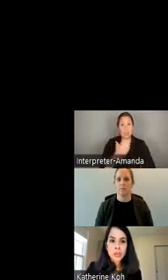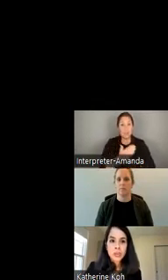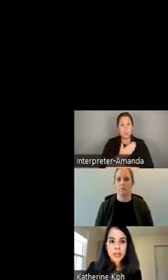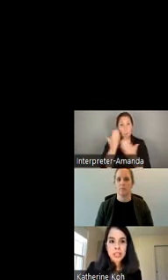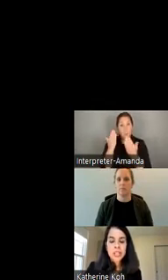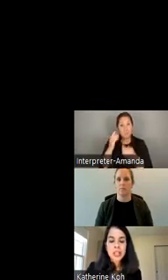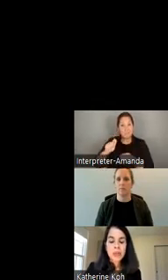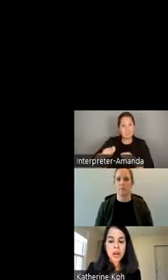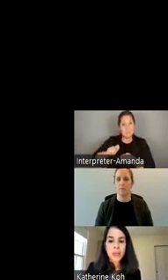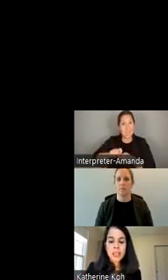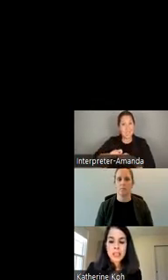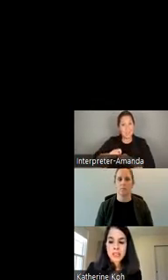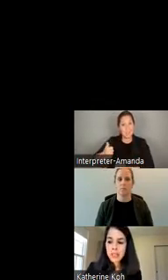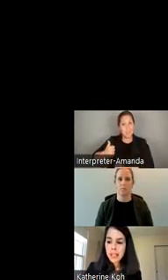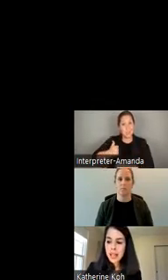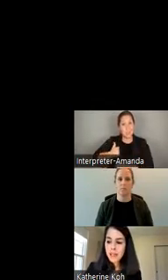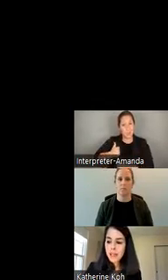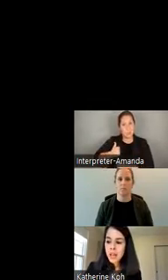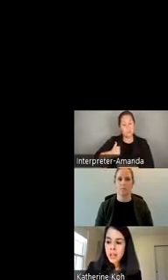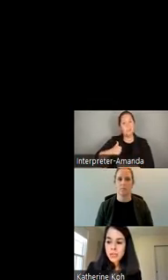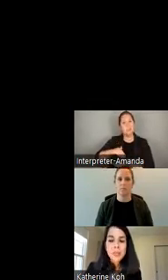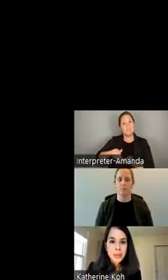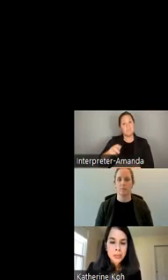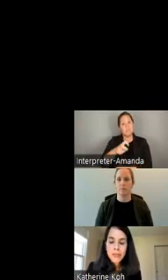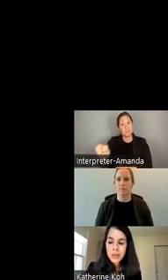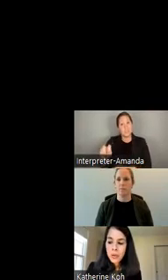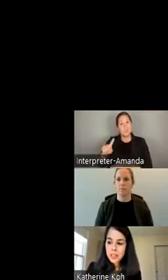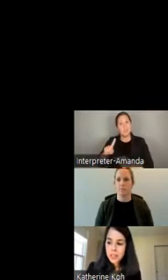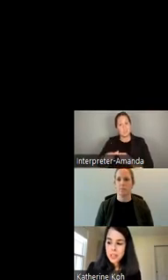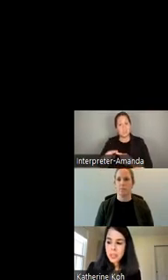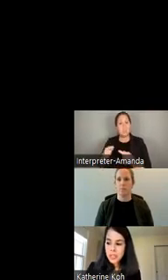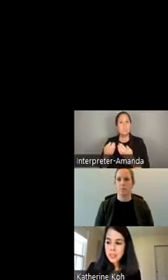soldiers transitioning from the Army to civilian life so to be able to prevent homelessness we need